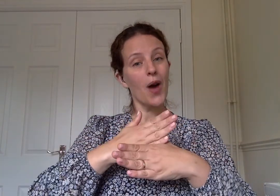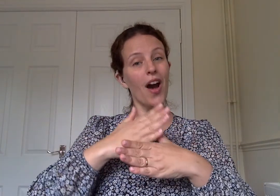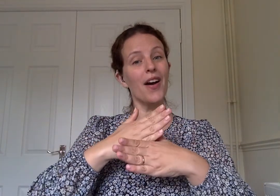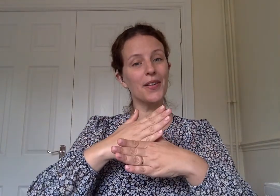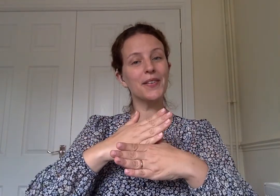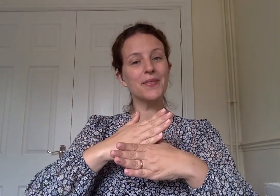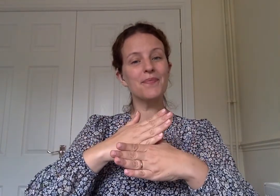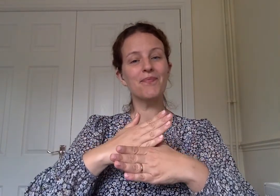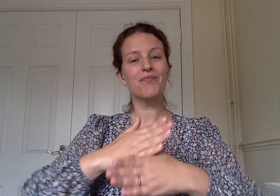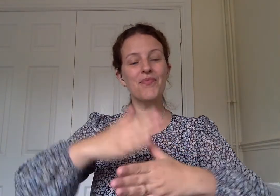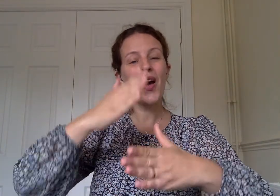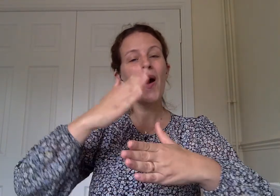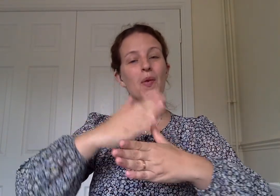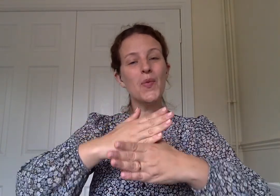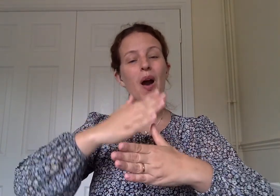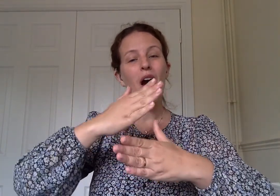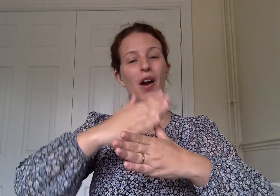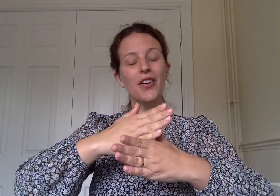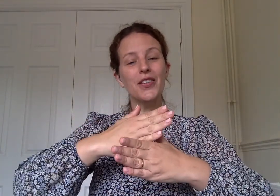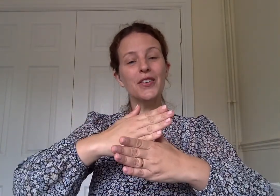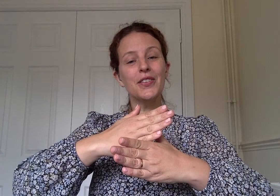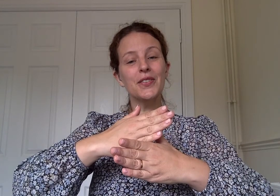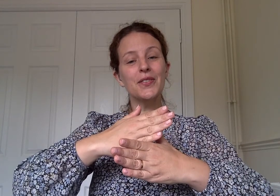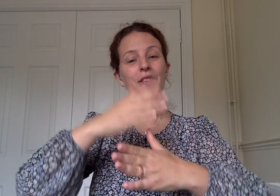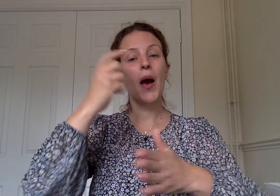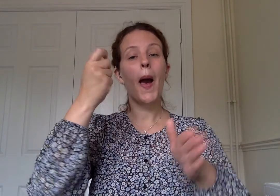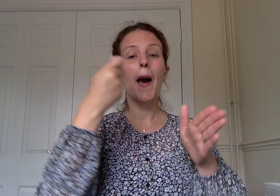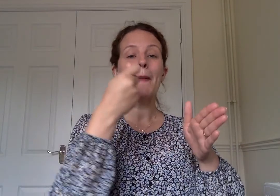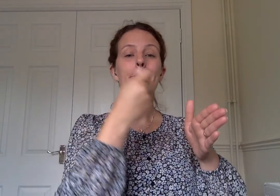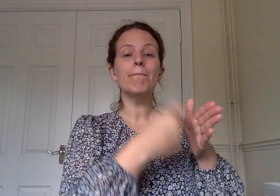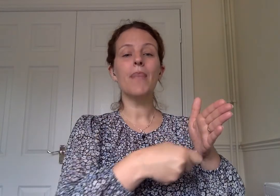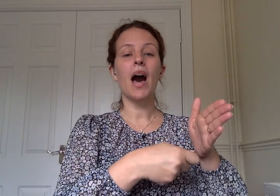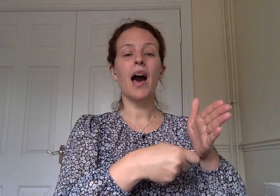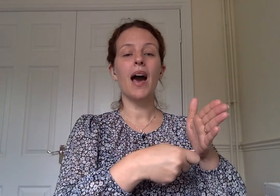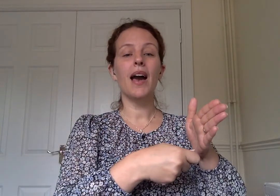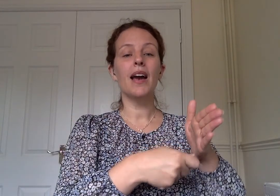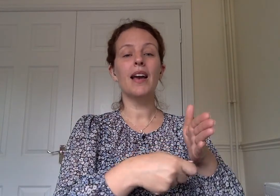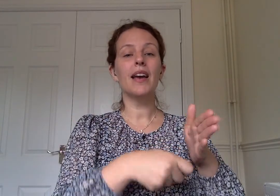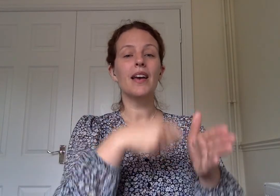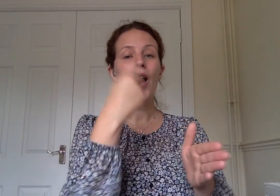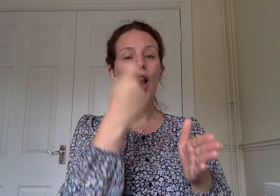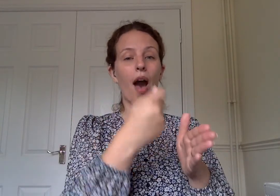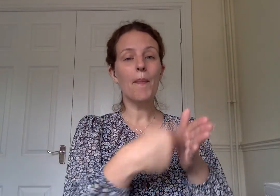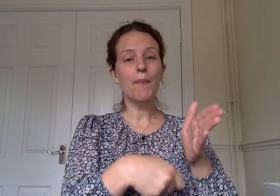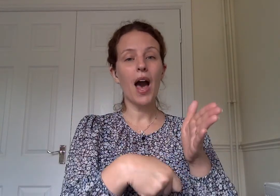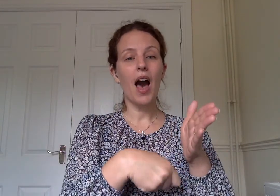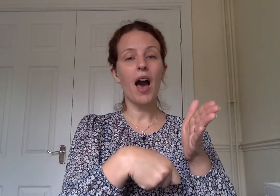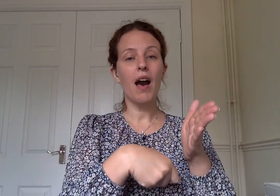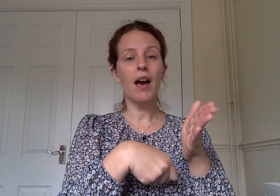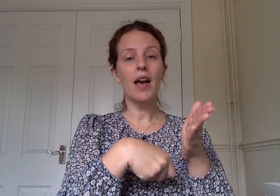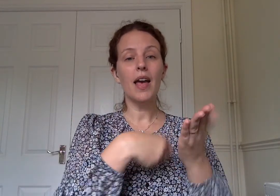Work Buy